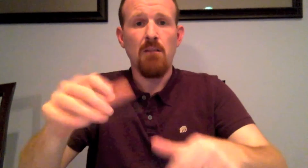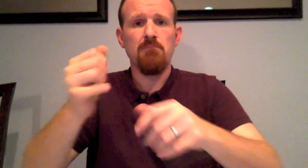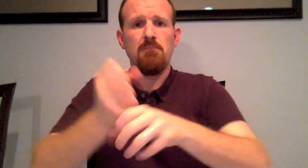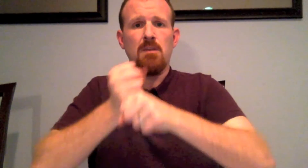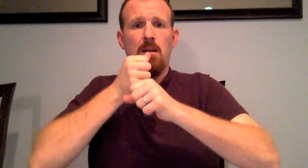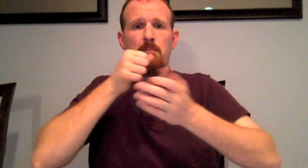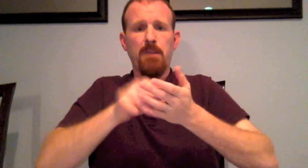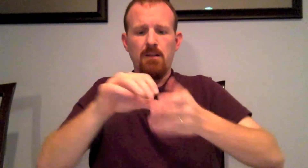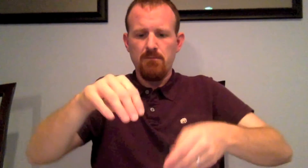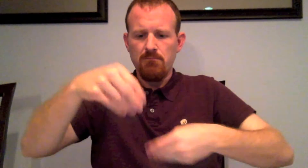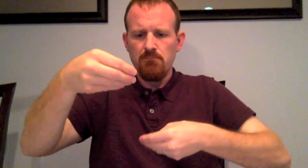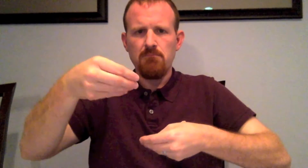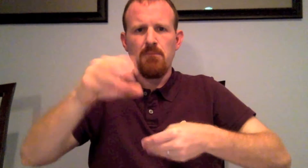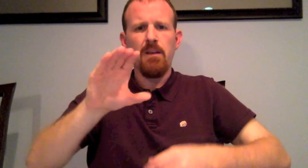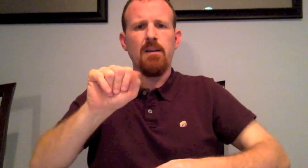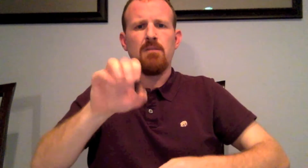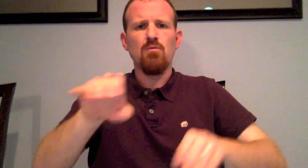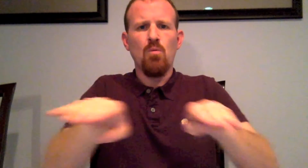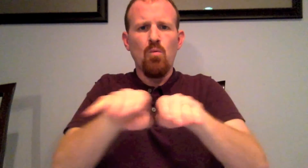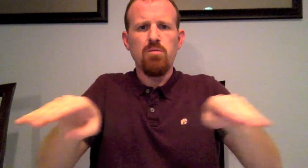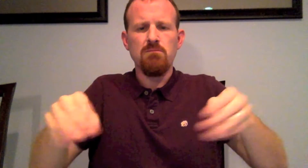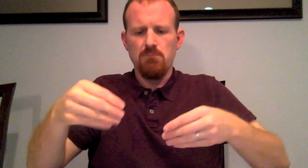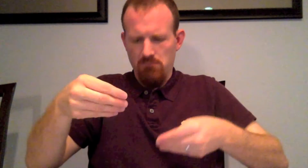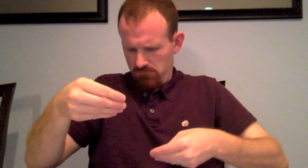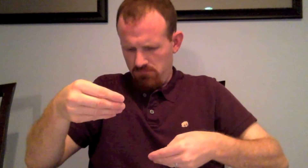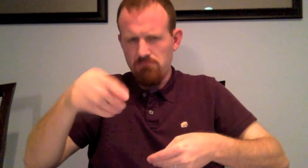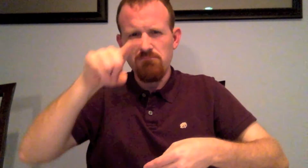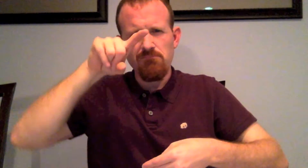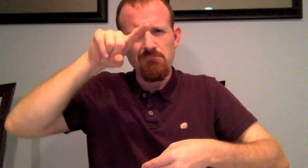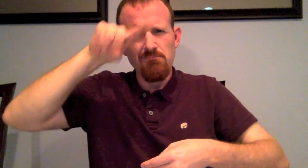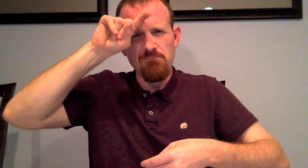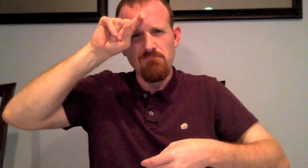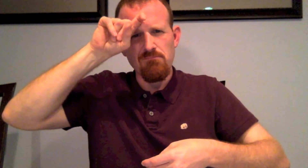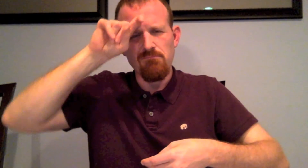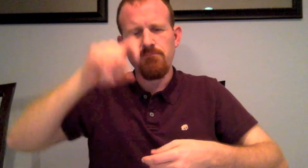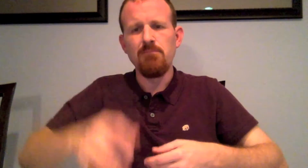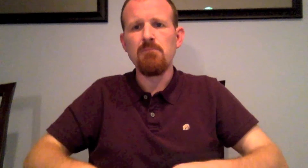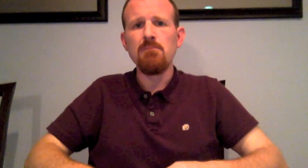Many complaints were filed with the IDHHC related to alleged violations and there was no response until a year later when a letter was sent to the individual and often the letter informed the individual that the case was closed.